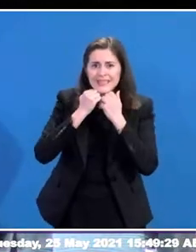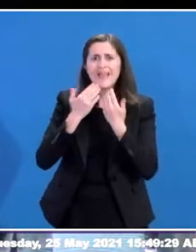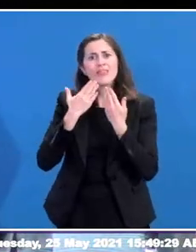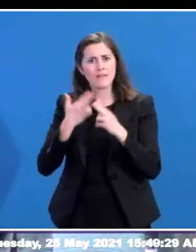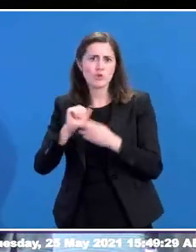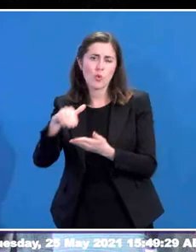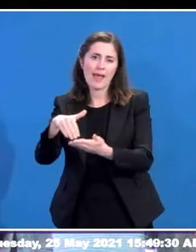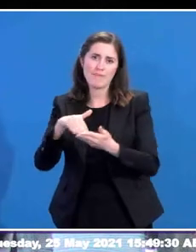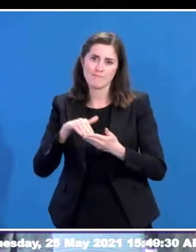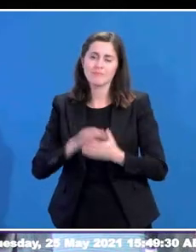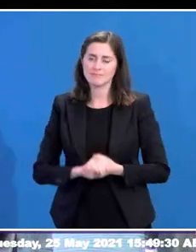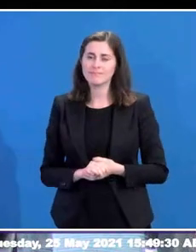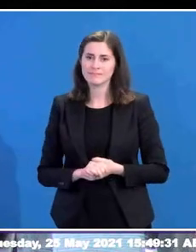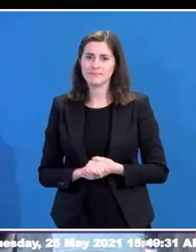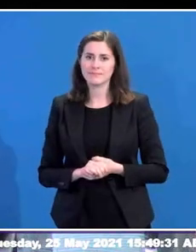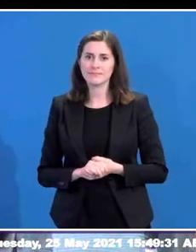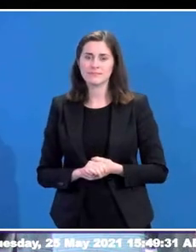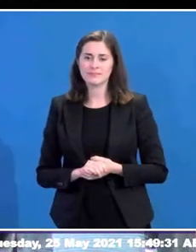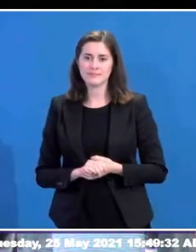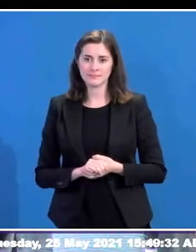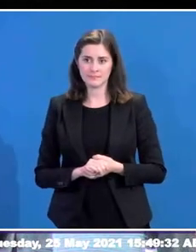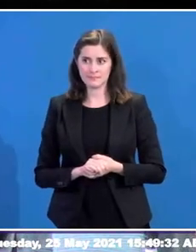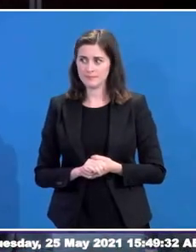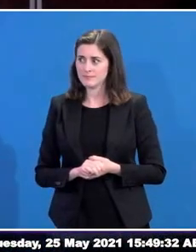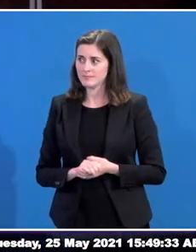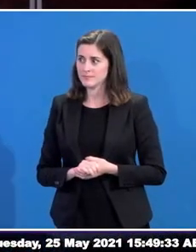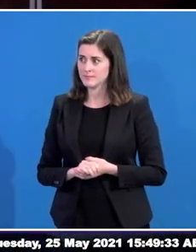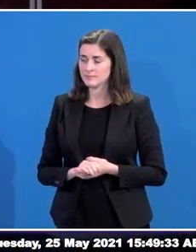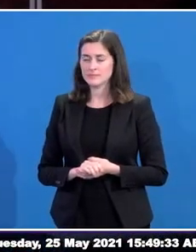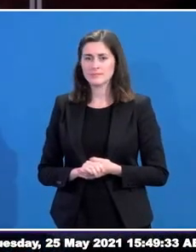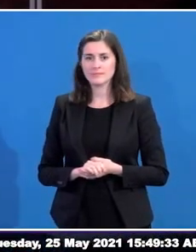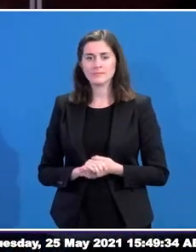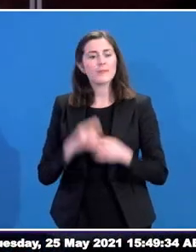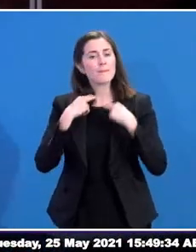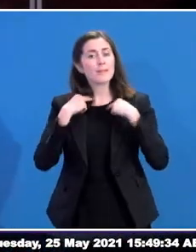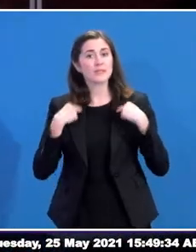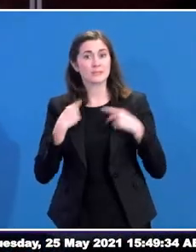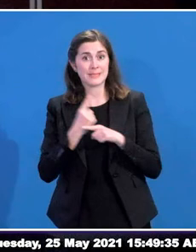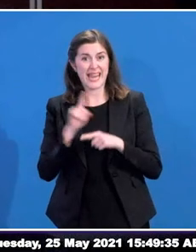Thank you. Ms Eastman. Commissioners, it's 10 to 4.